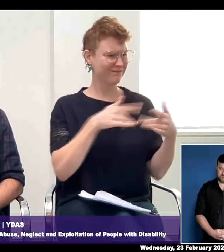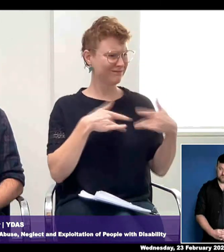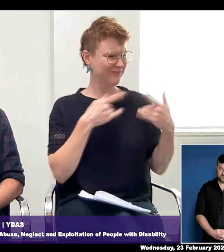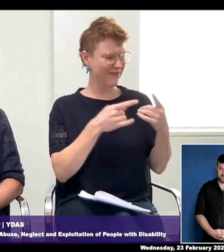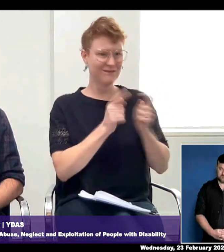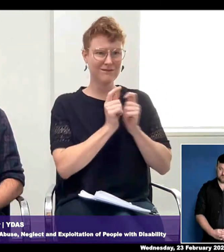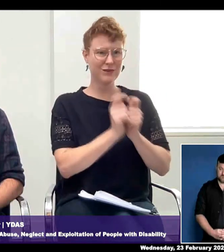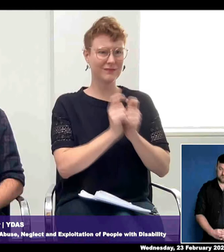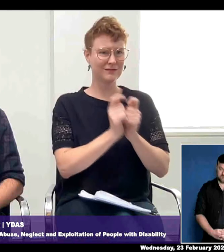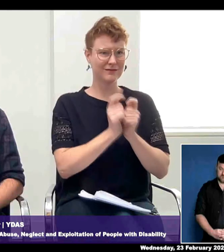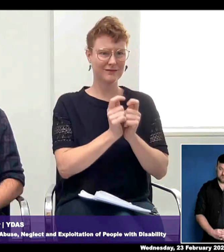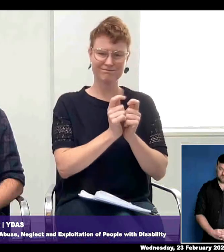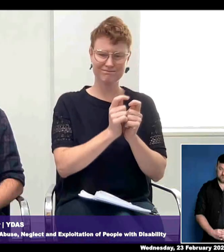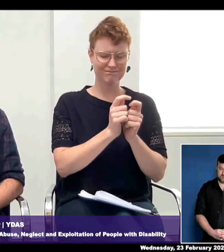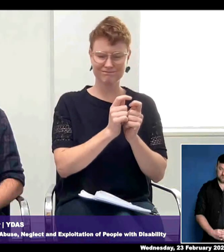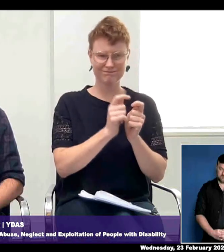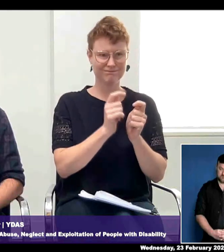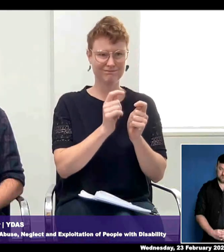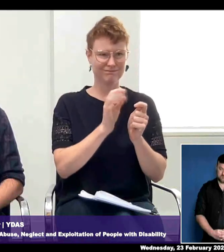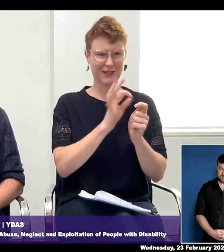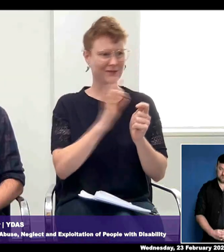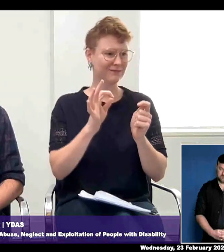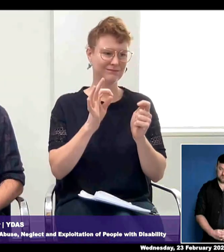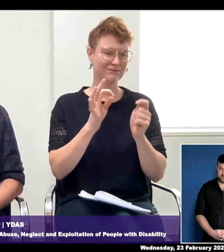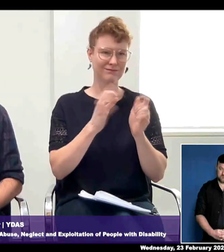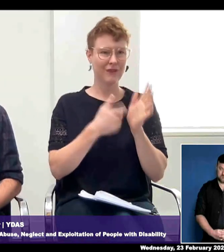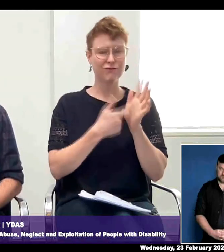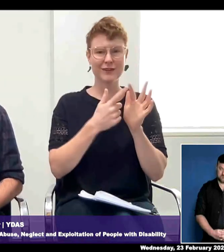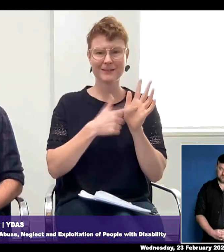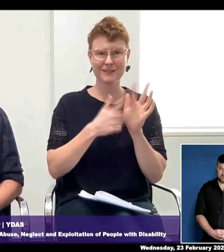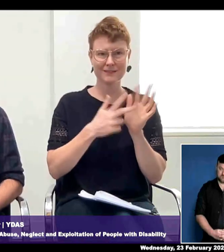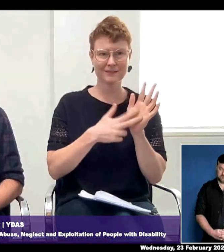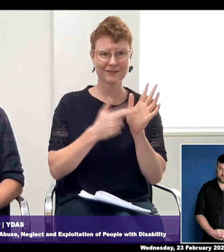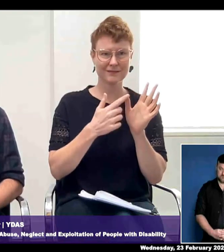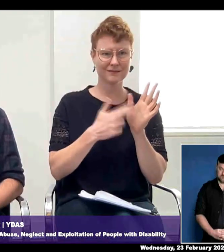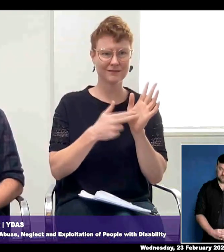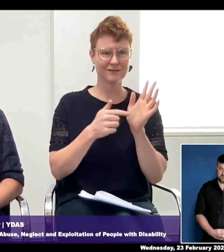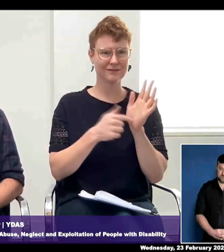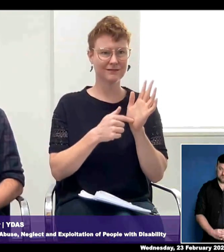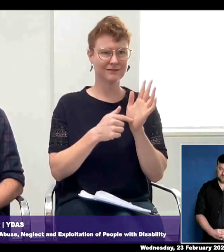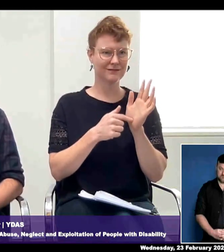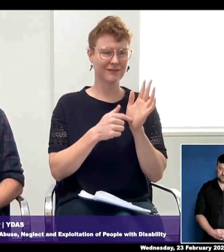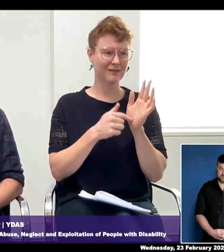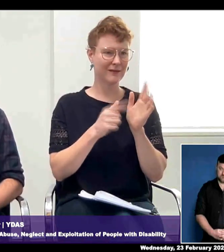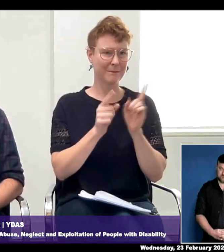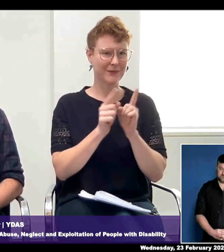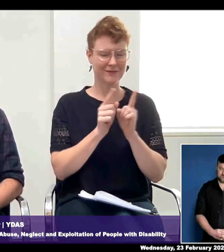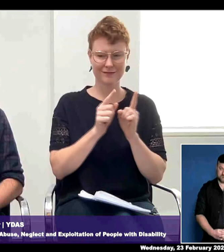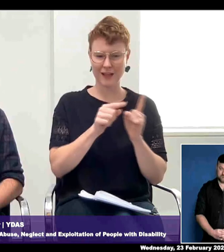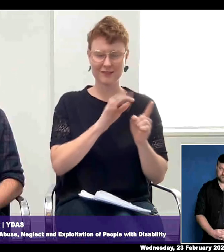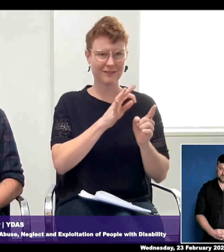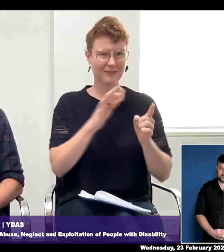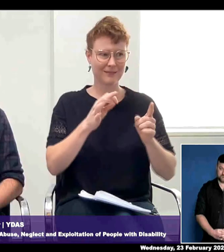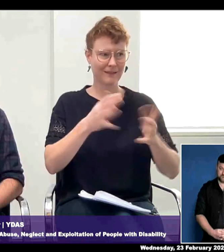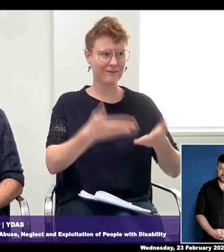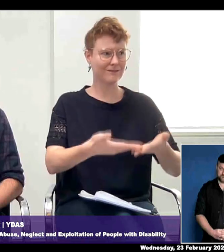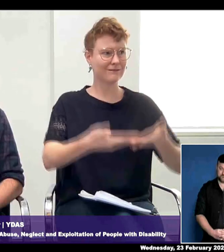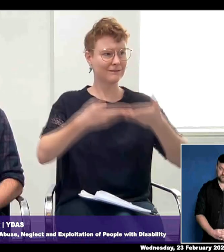strong commitment to my study that had been proven, that I valued this kind of work and that what they were offering me was not relevant.